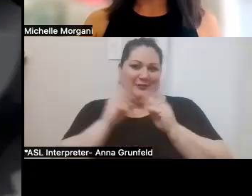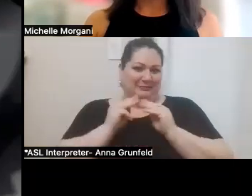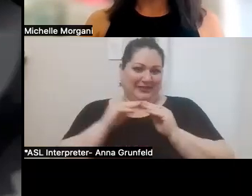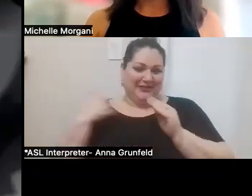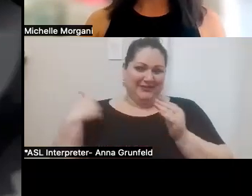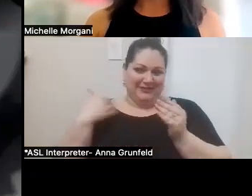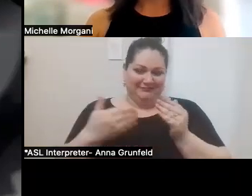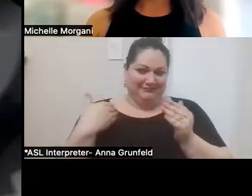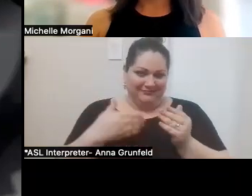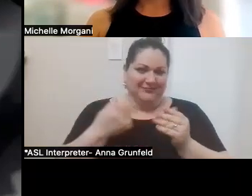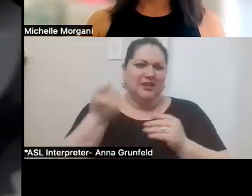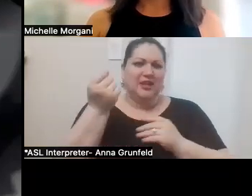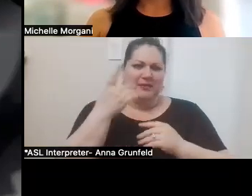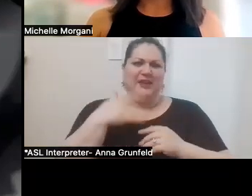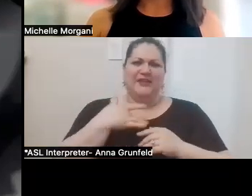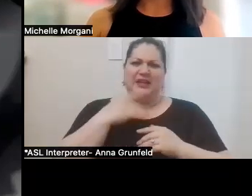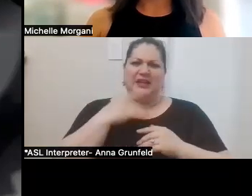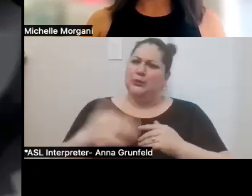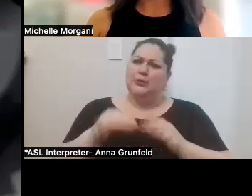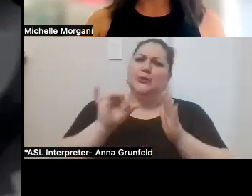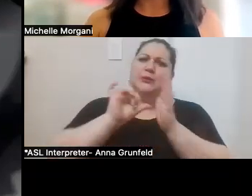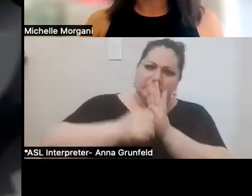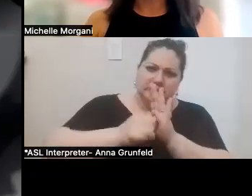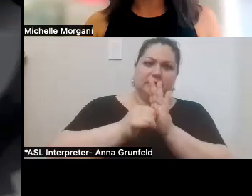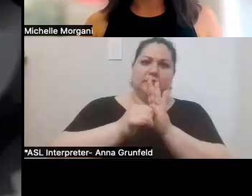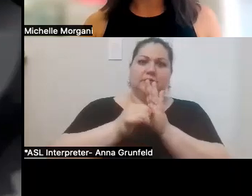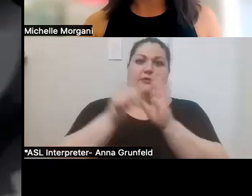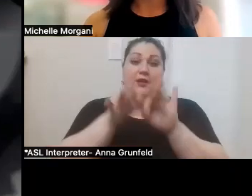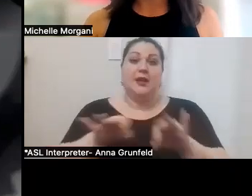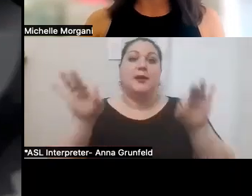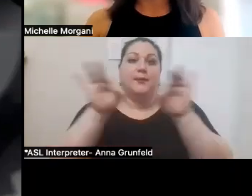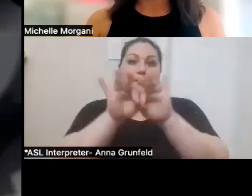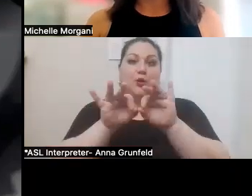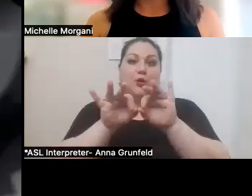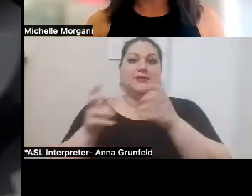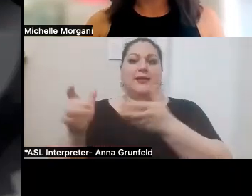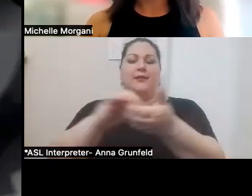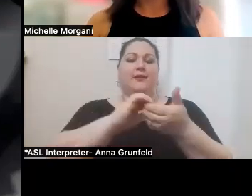it really drives home the importance of the collaboration we do as accessibility offices.